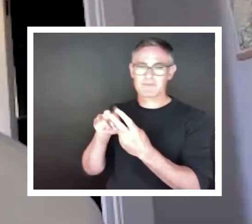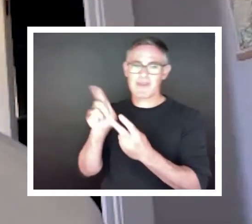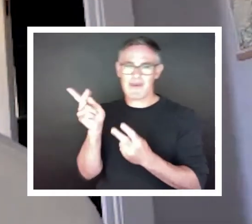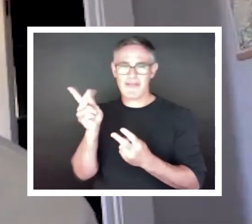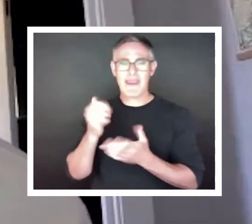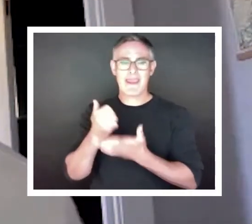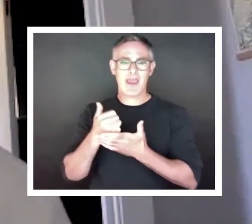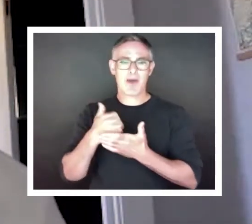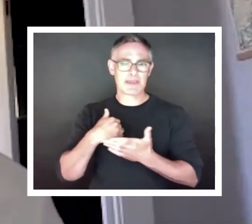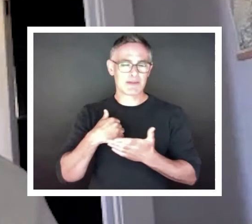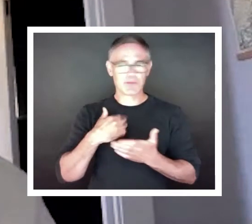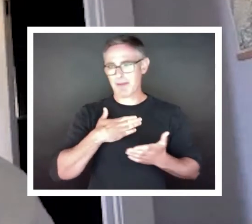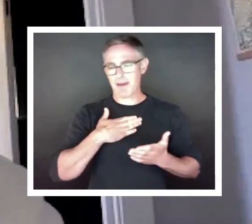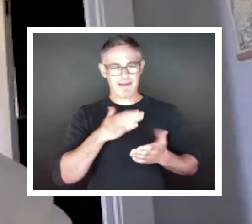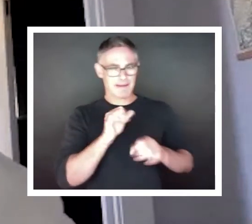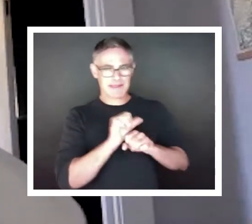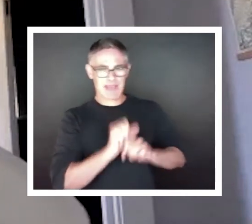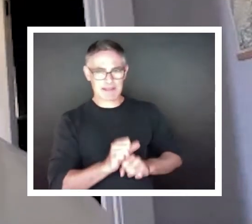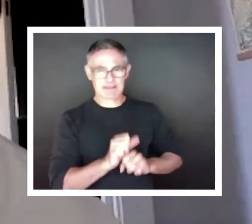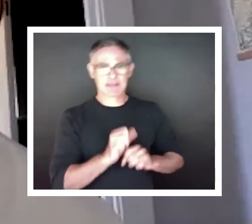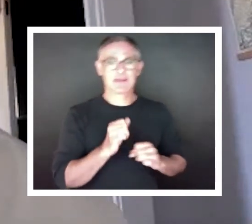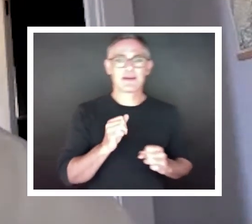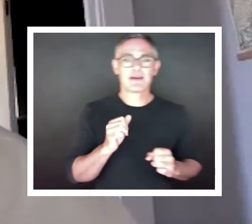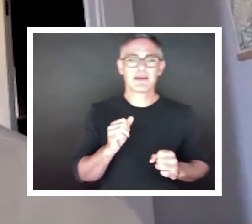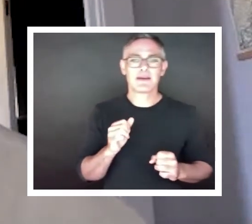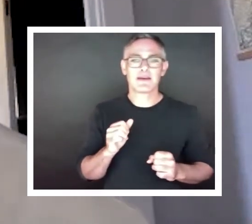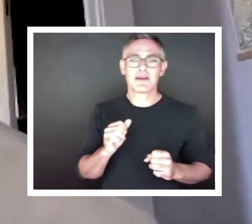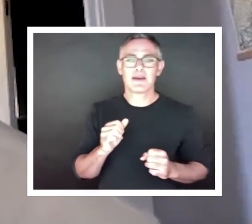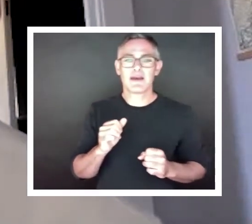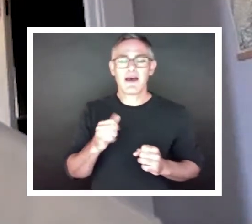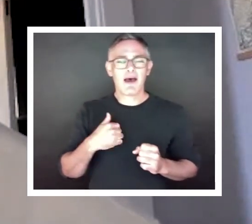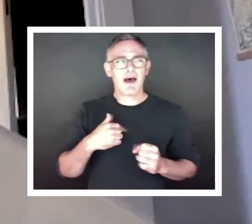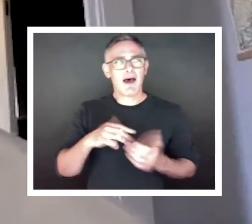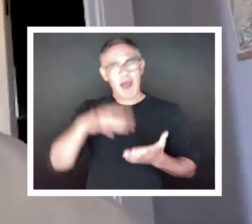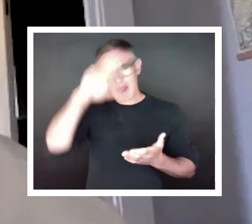I want to tell my coaches, what I want to do in direct